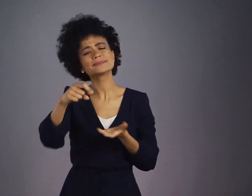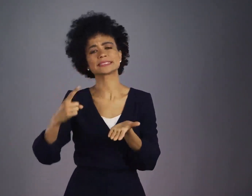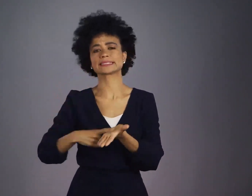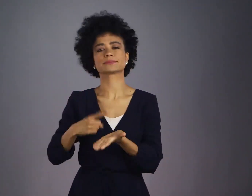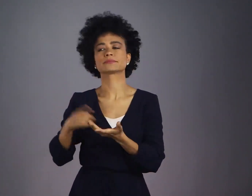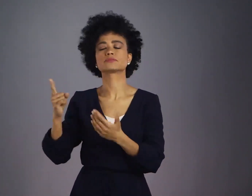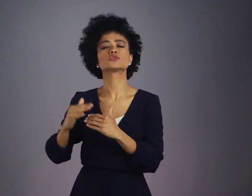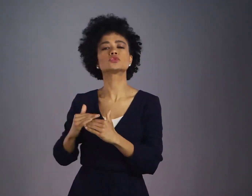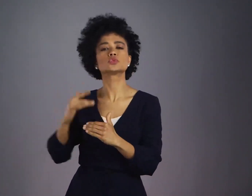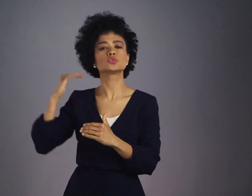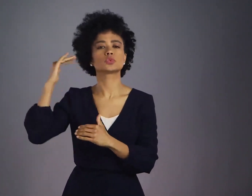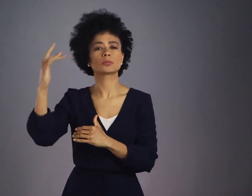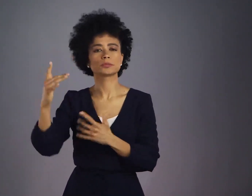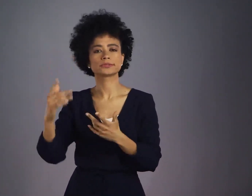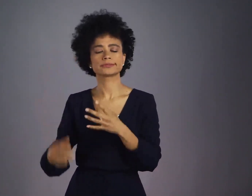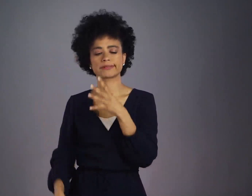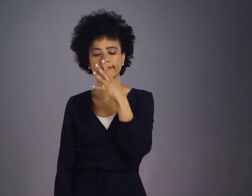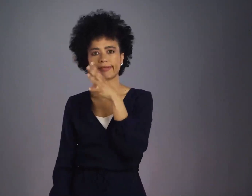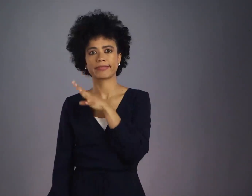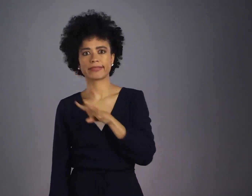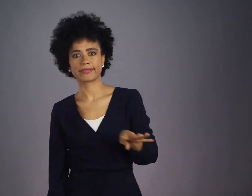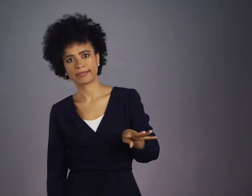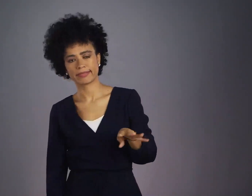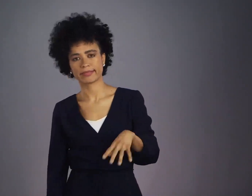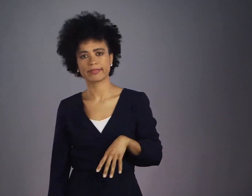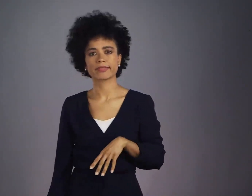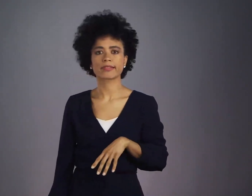Sometimes he will be so interested that he becomes really neglectful.